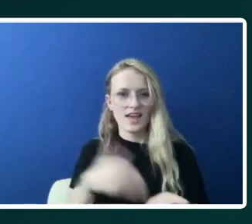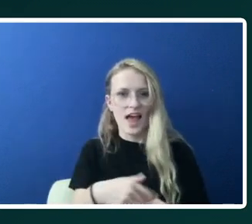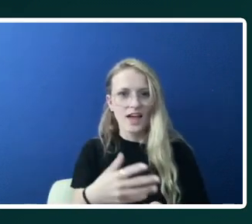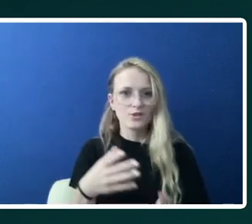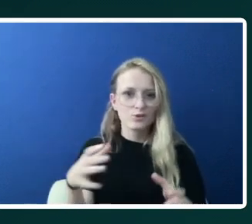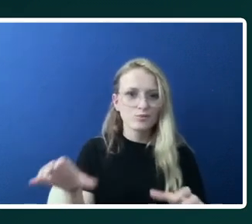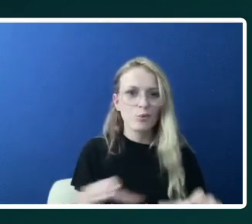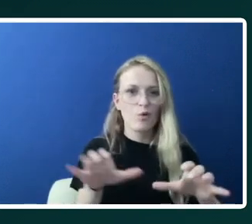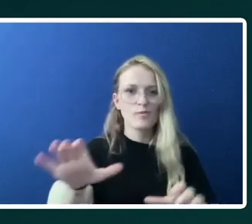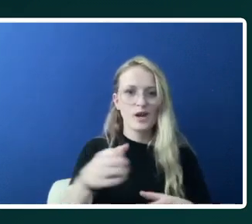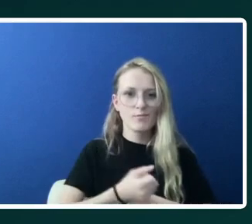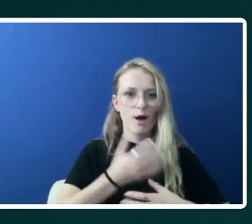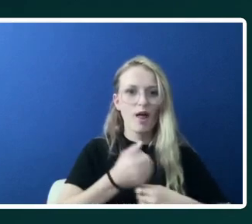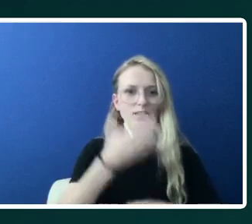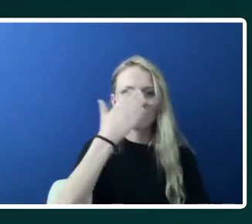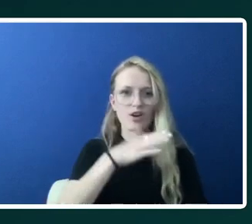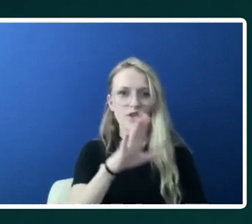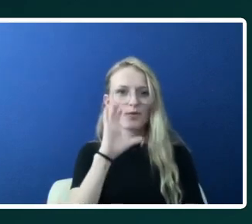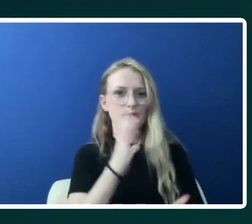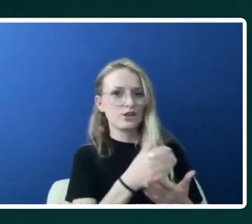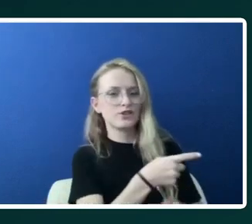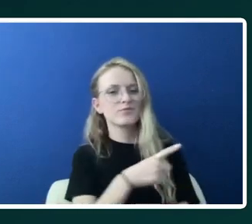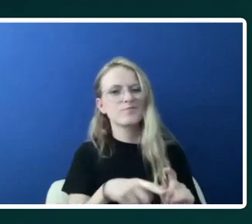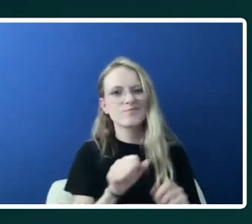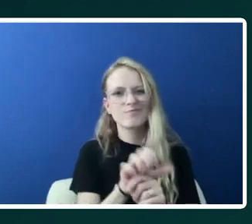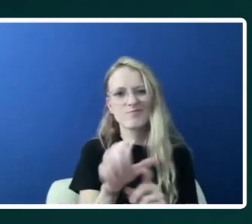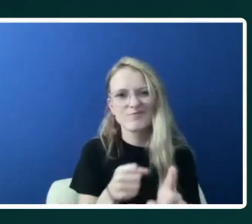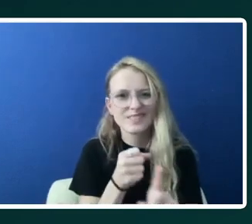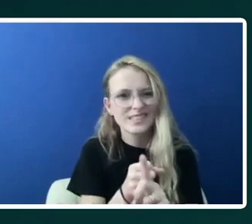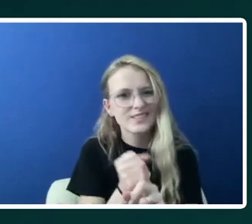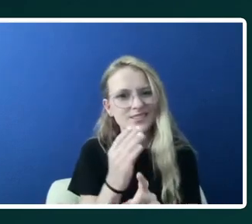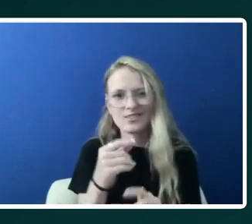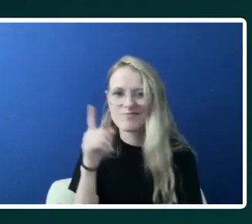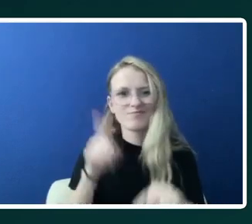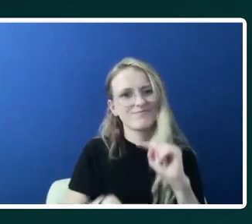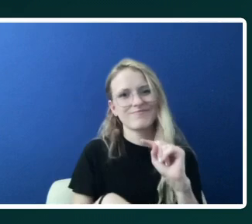that they had selected, but then the pandemic hit. So, we didn't get to do that. But as I mentioned,